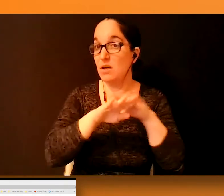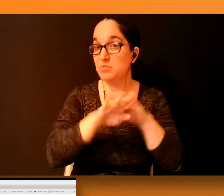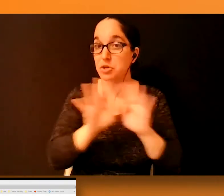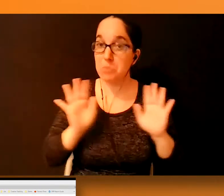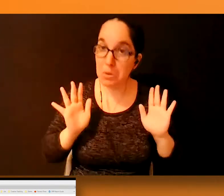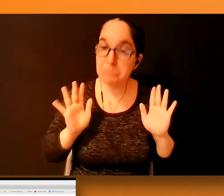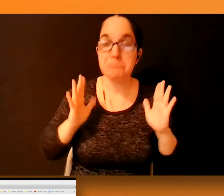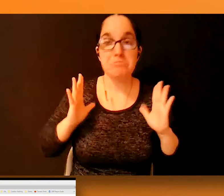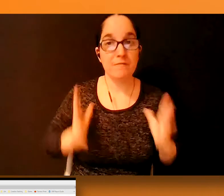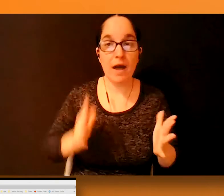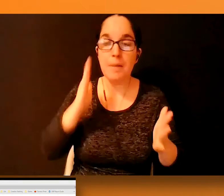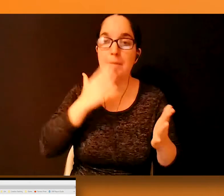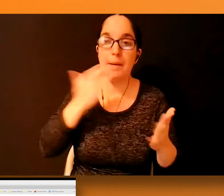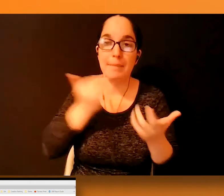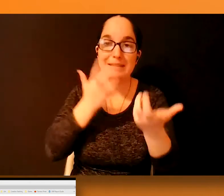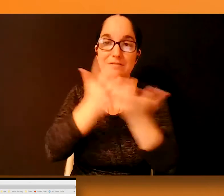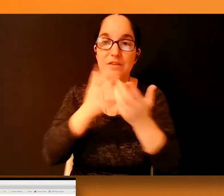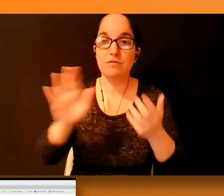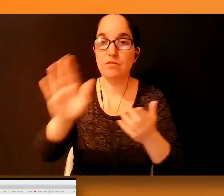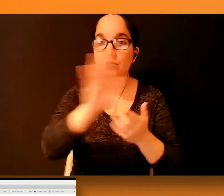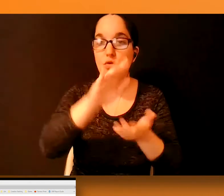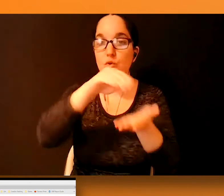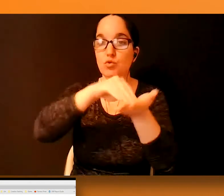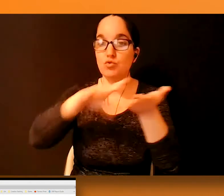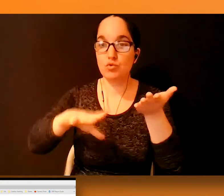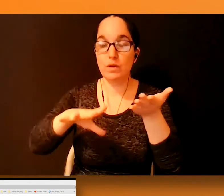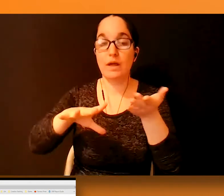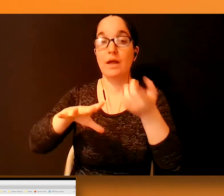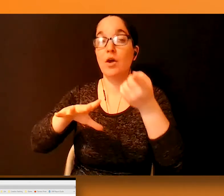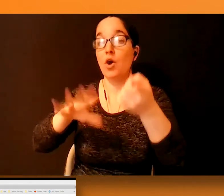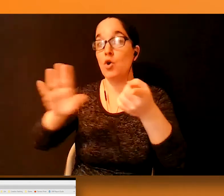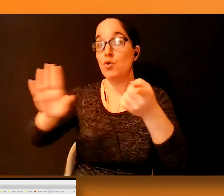have that option with our students. And then you can, like I said, you can